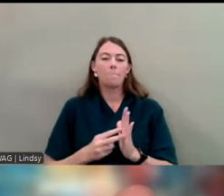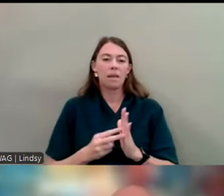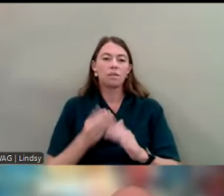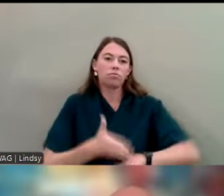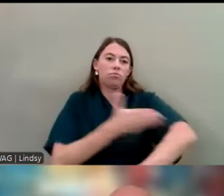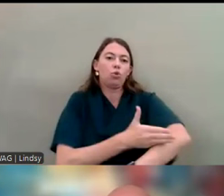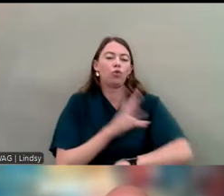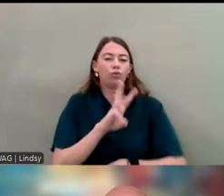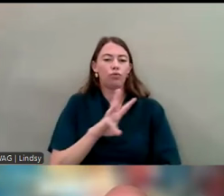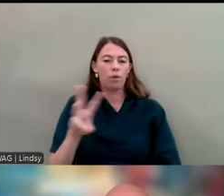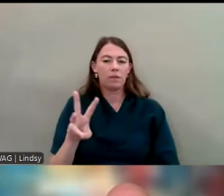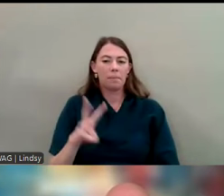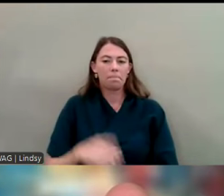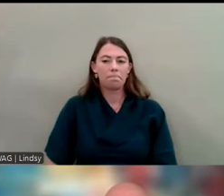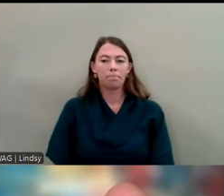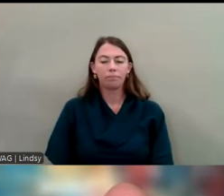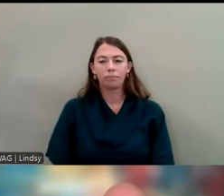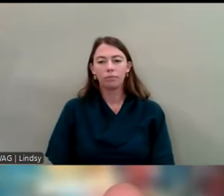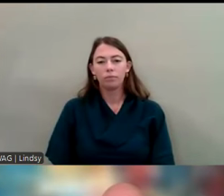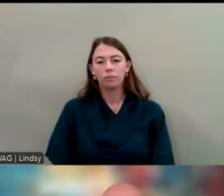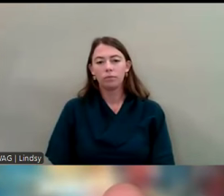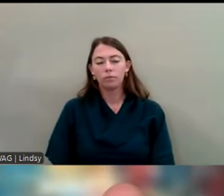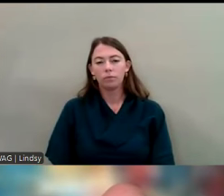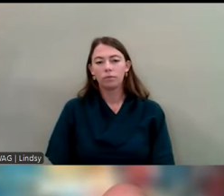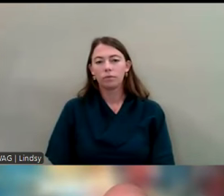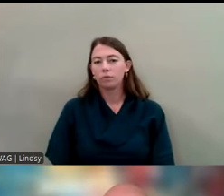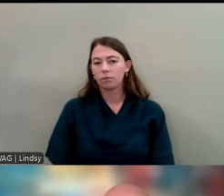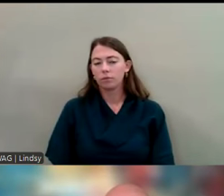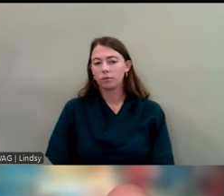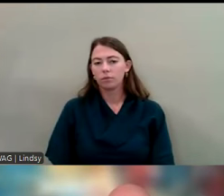What you want to do as you are in the accessibility as a project phase,